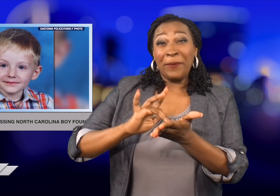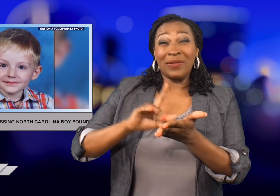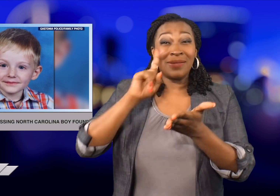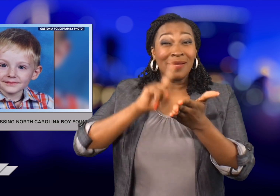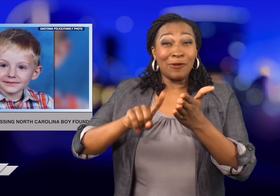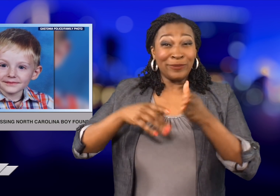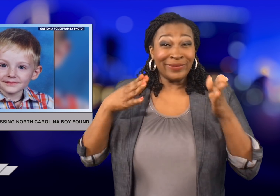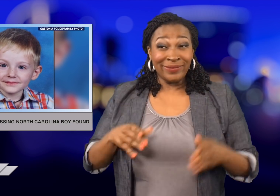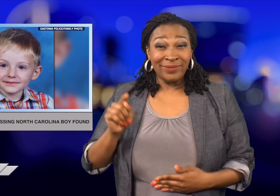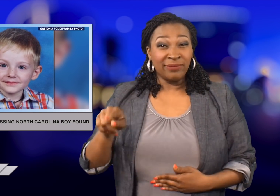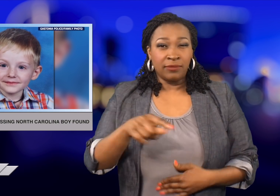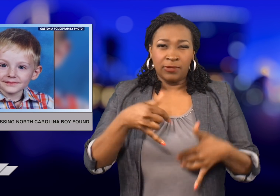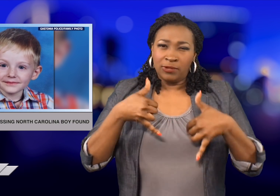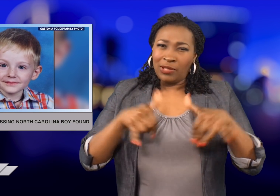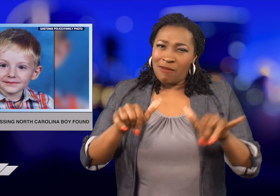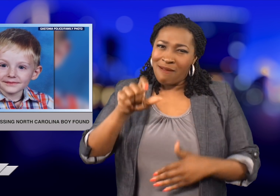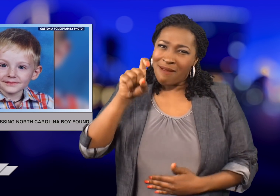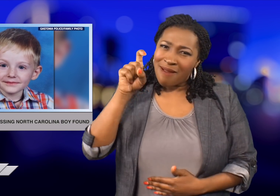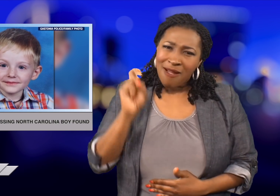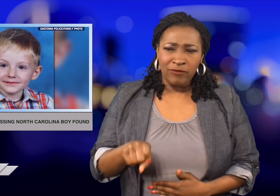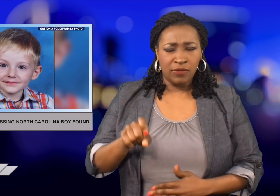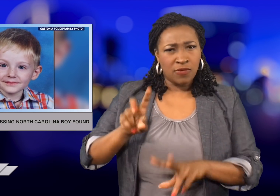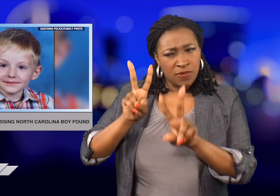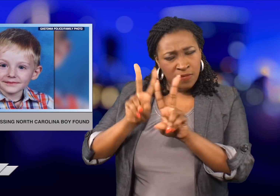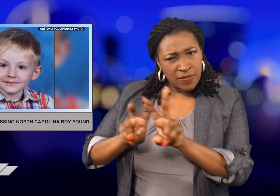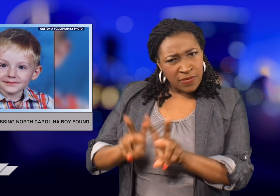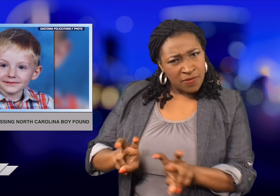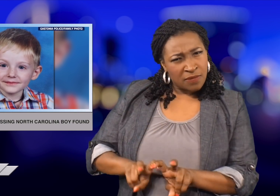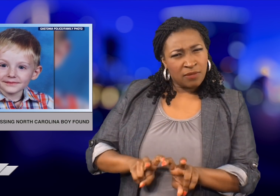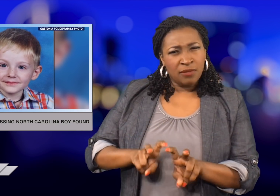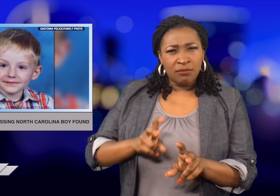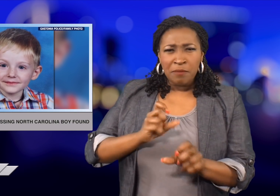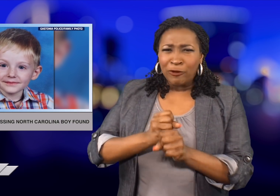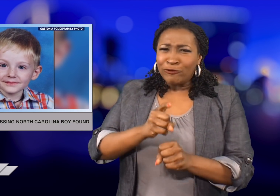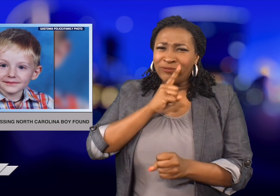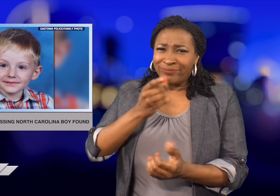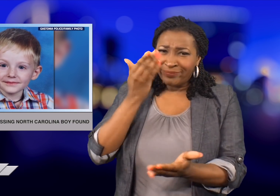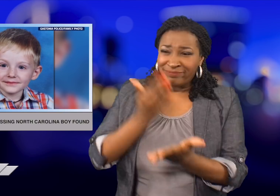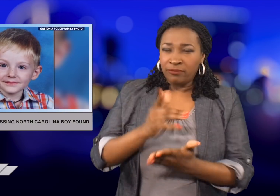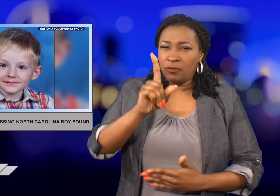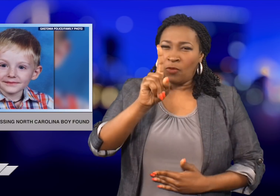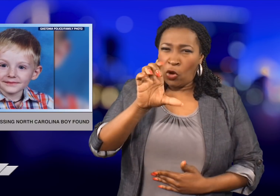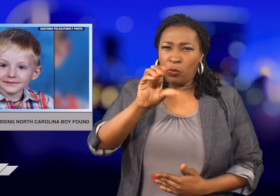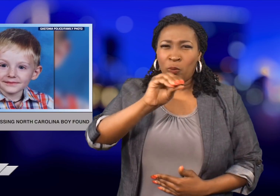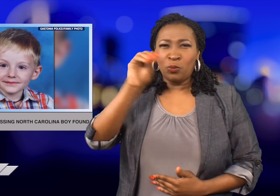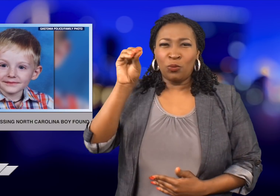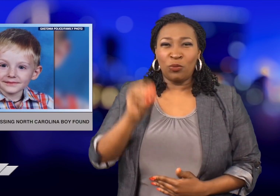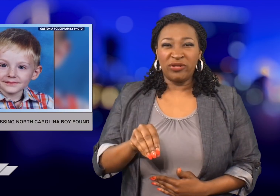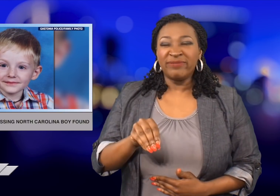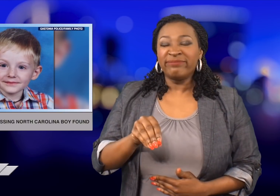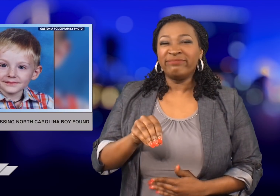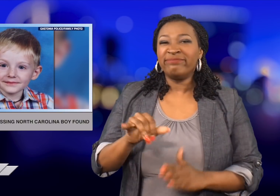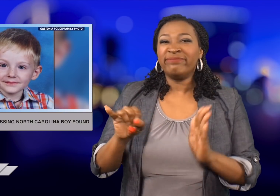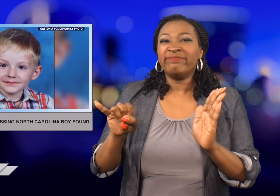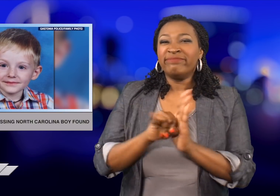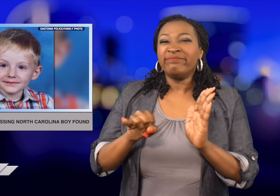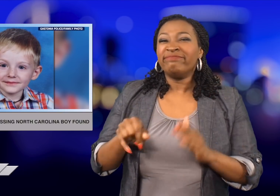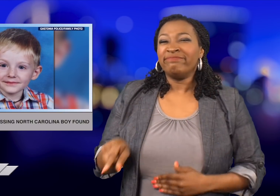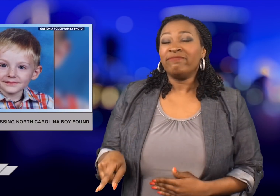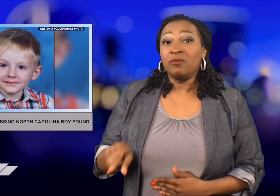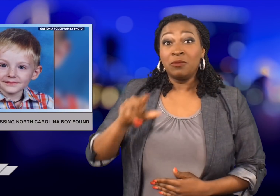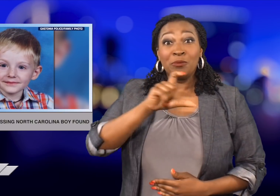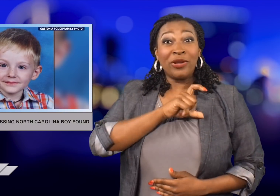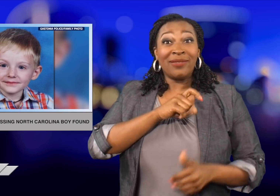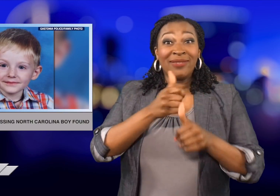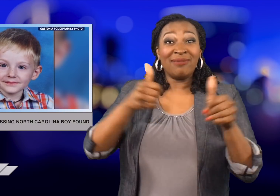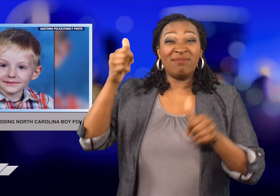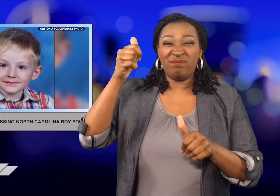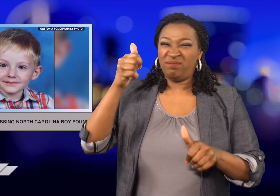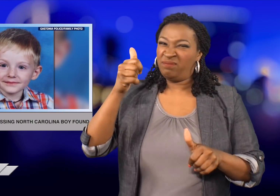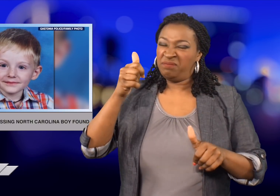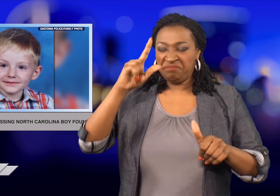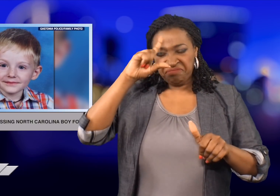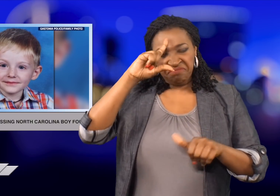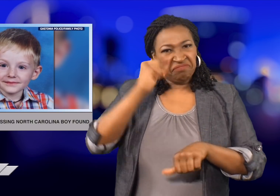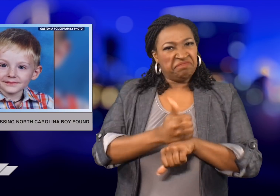The medical examiners still have to make a positive identification but authorities say